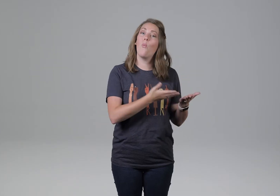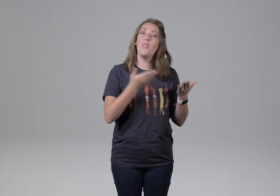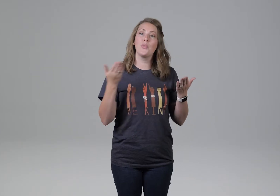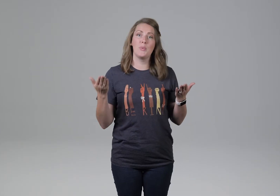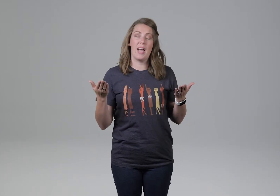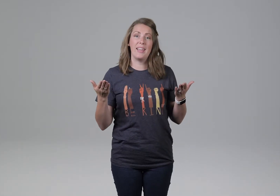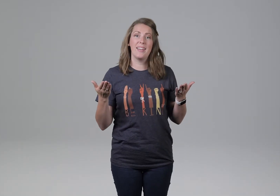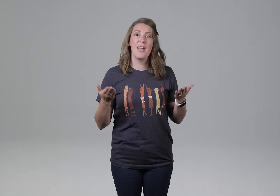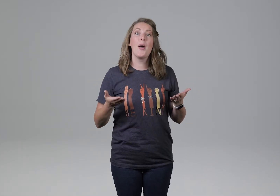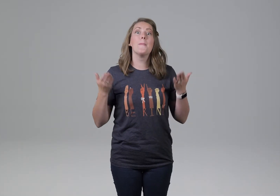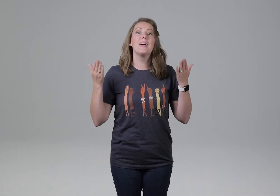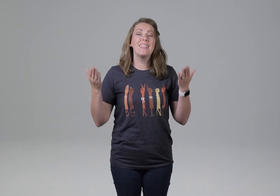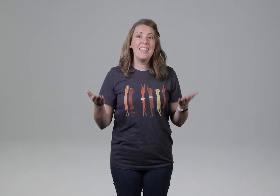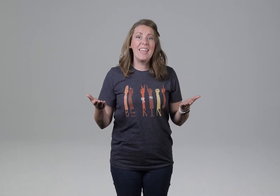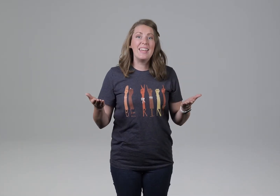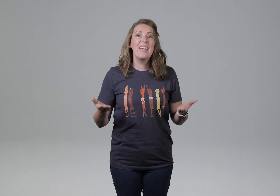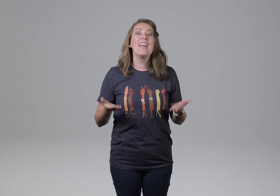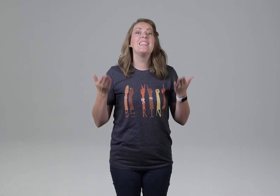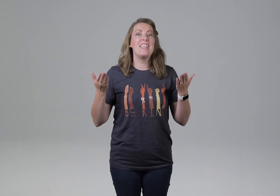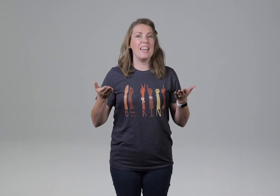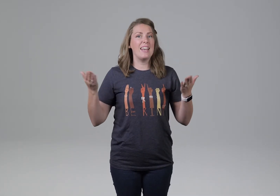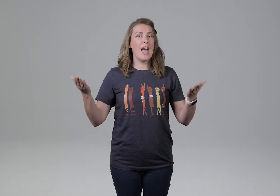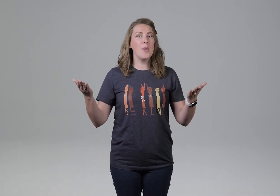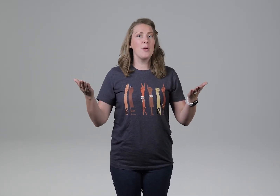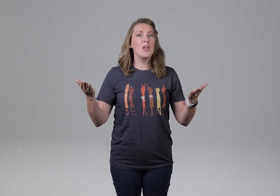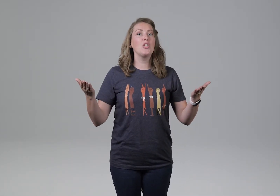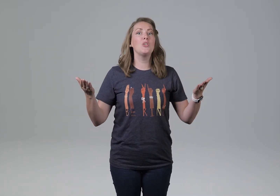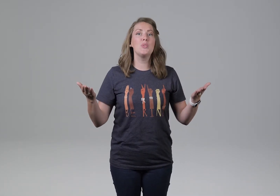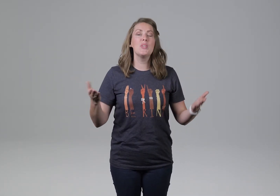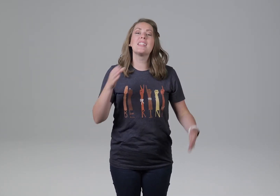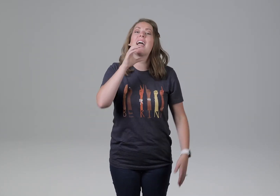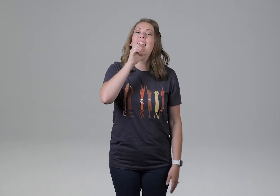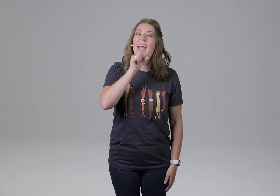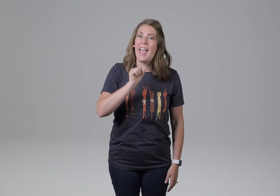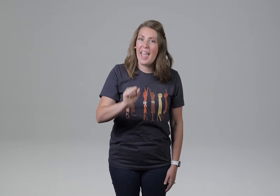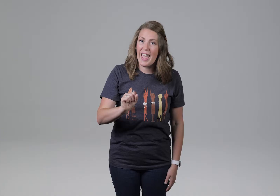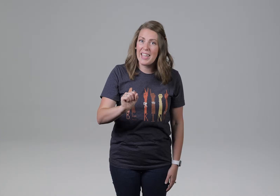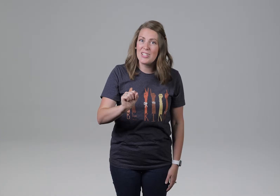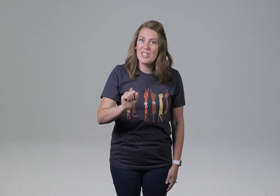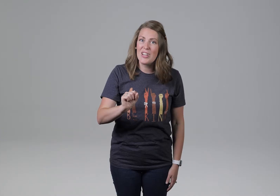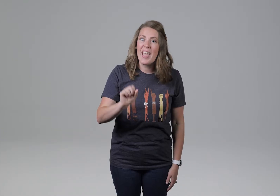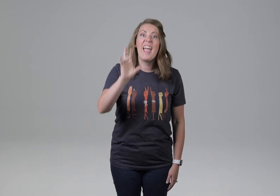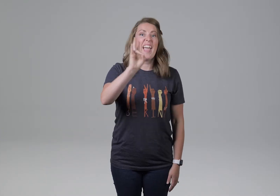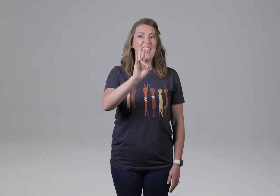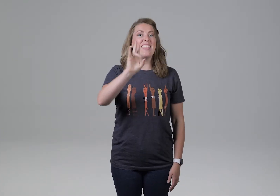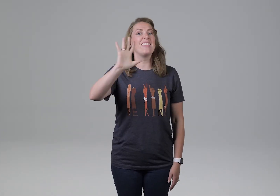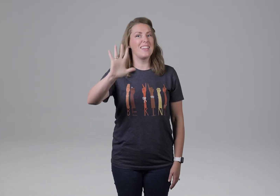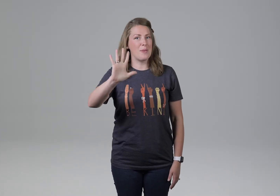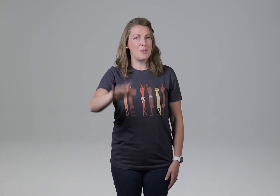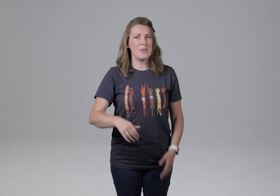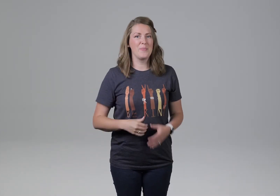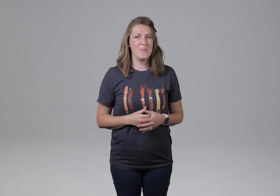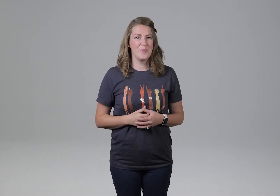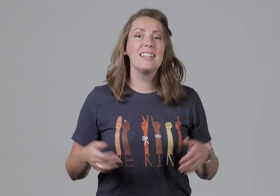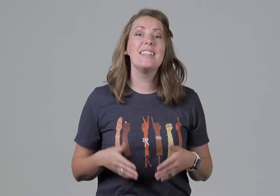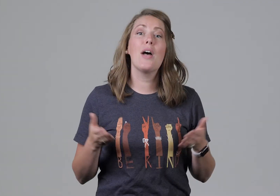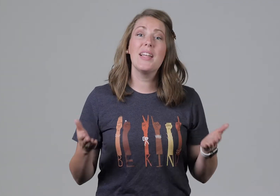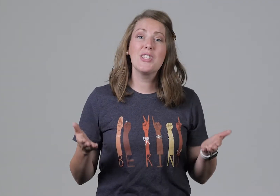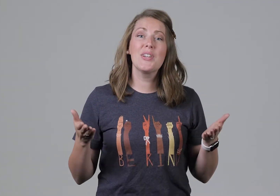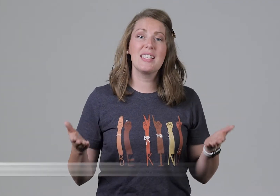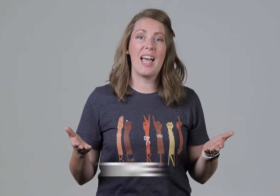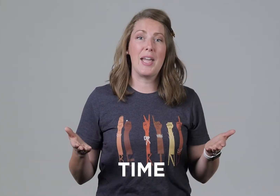1 through 9, but then 10 and up you do the sign age and then the number. Now let's look at time